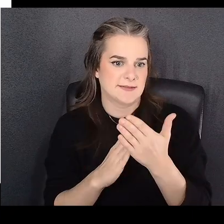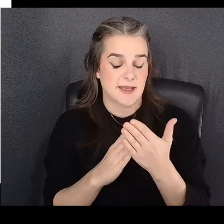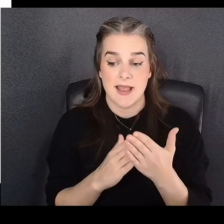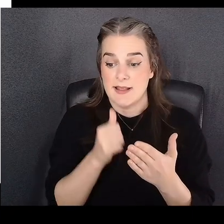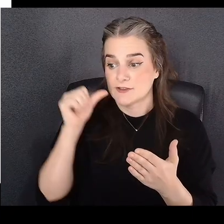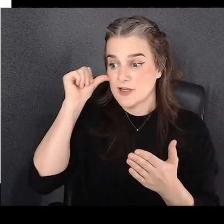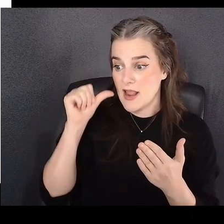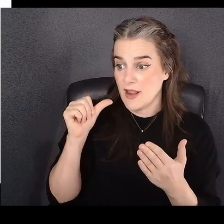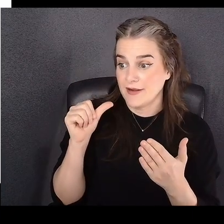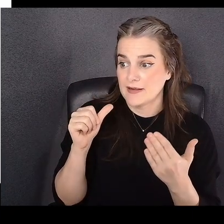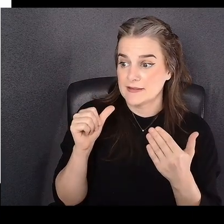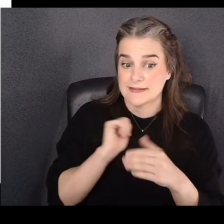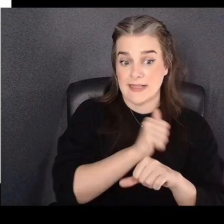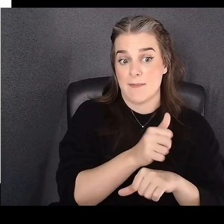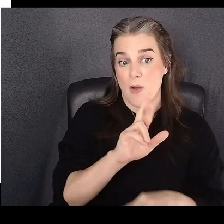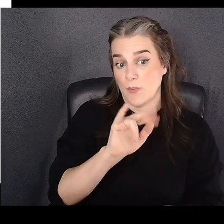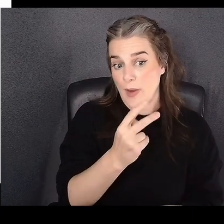And we were like, OK, but which one's linked to Amazon.